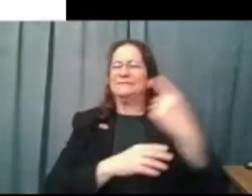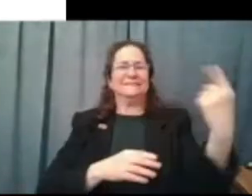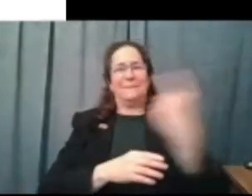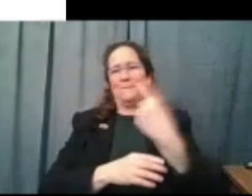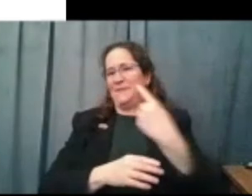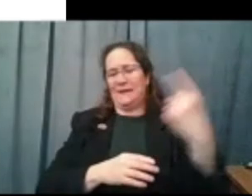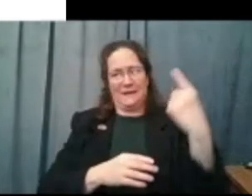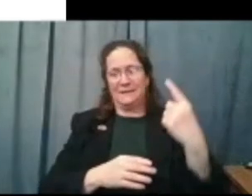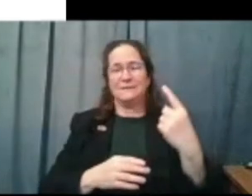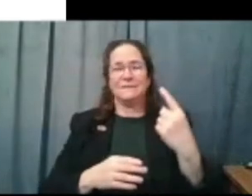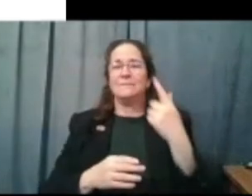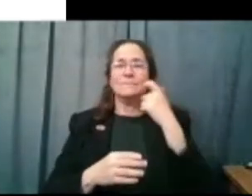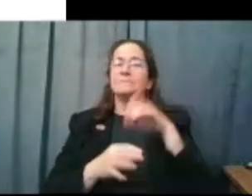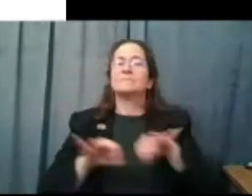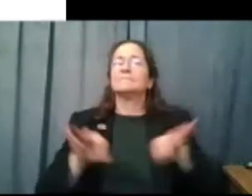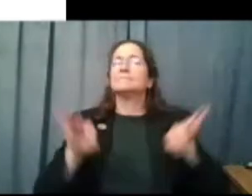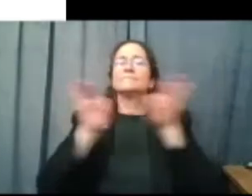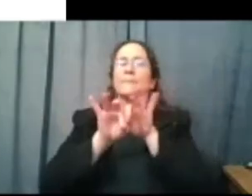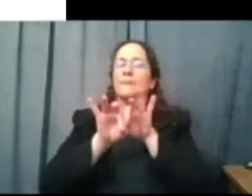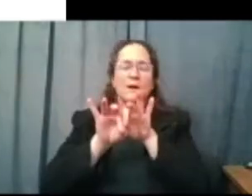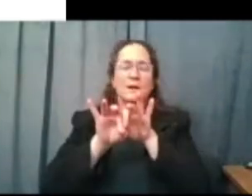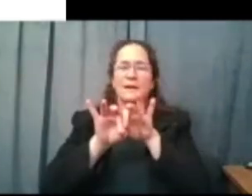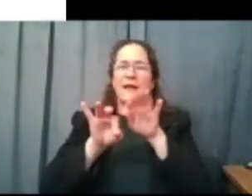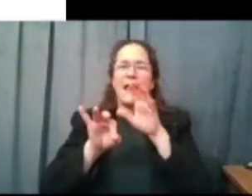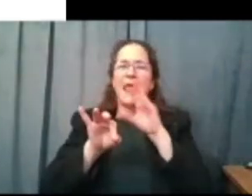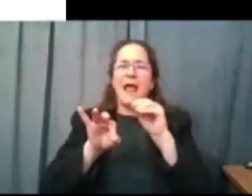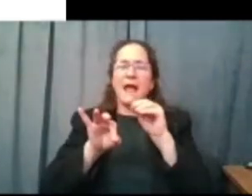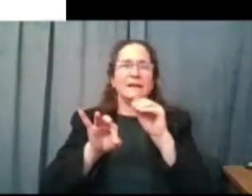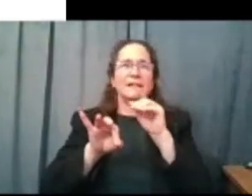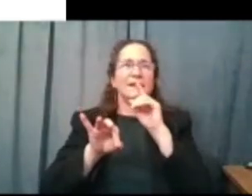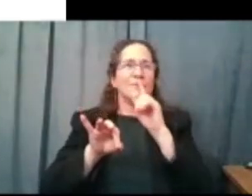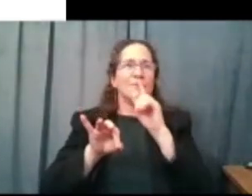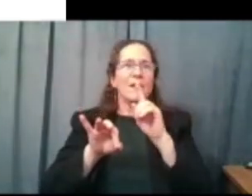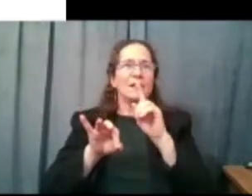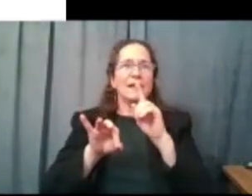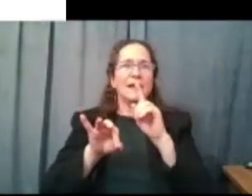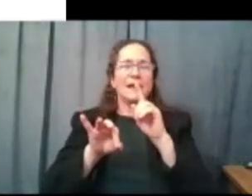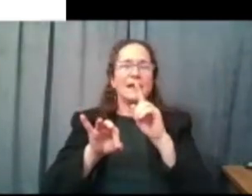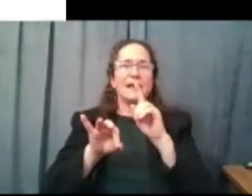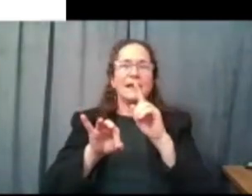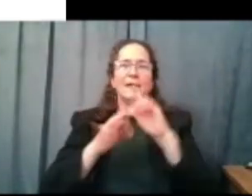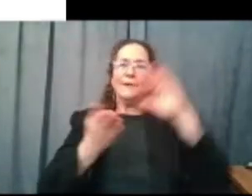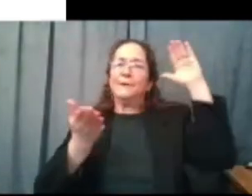It does take away from you know that immediate surge on brain power.